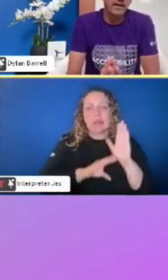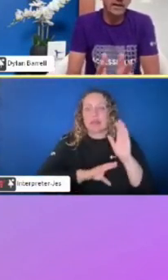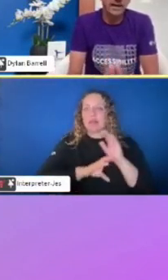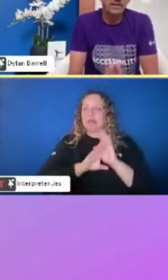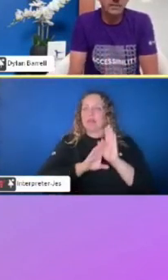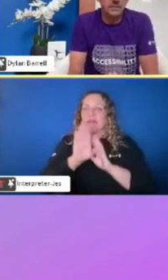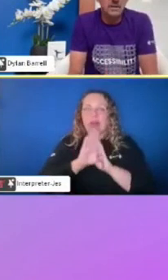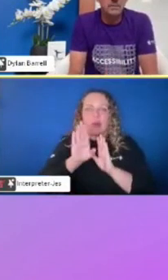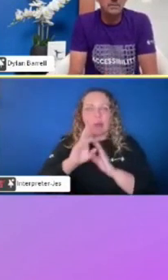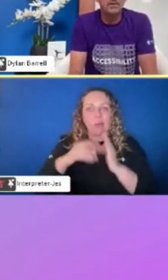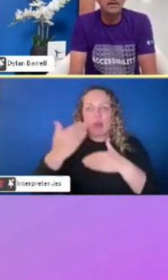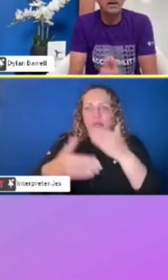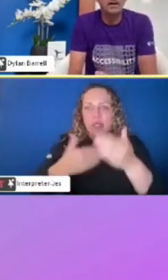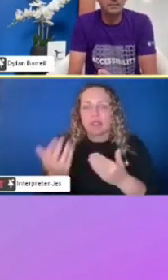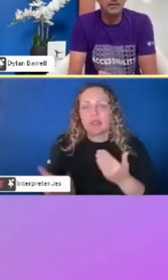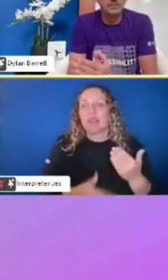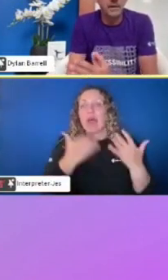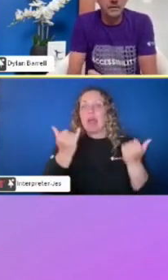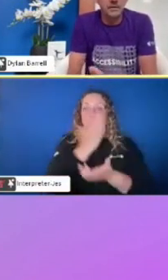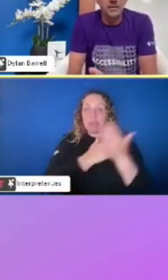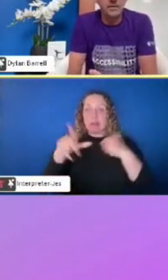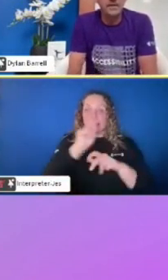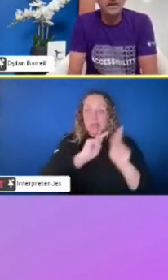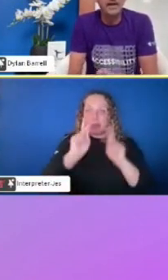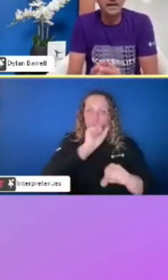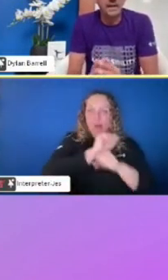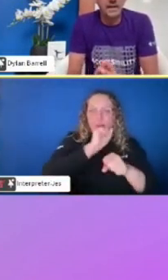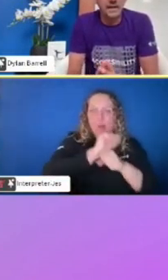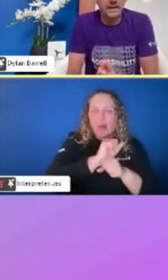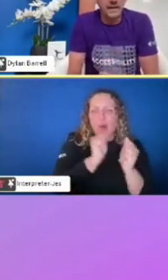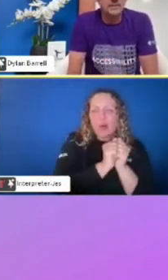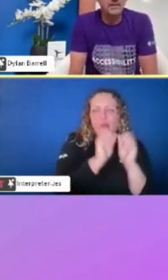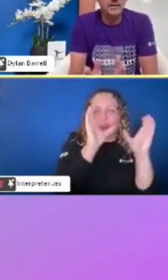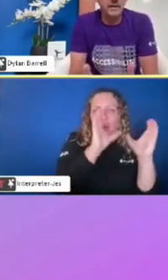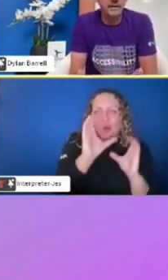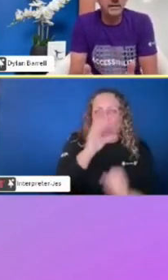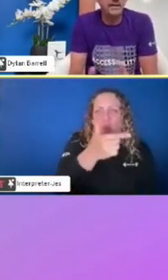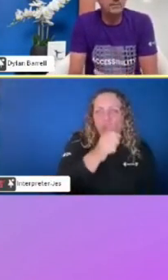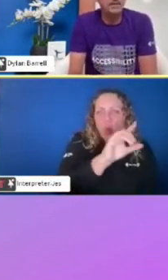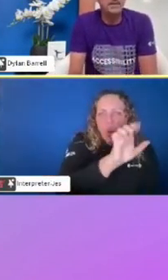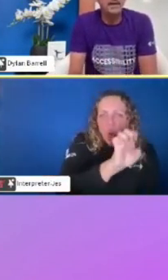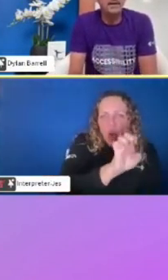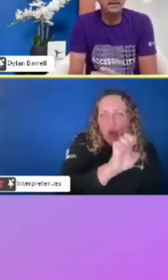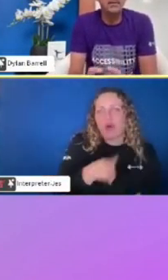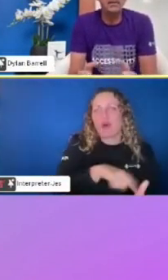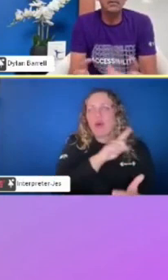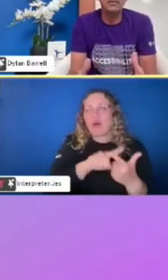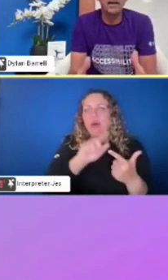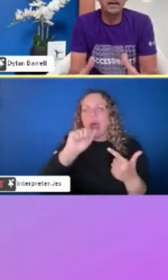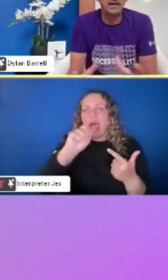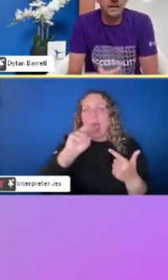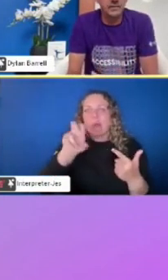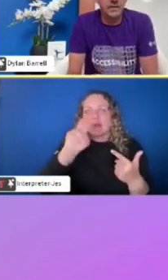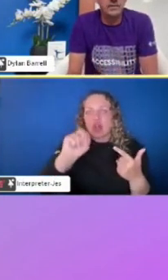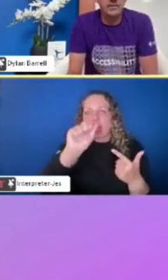and now some of these people are employed by Google, and Amazon and other companies like that. So it's really life changing